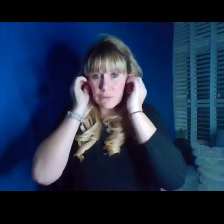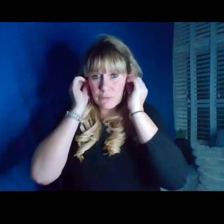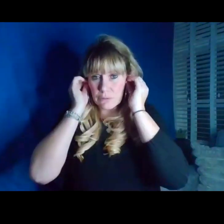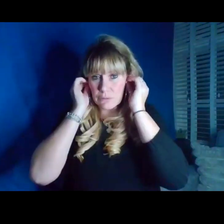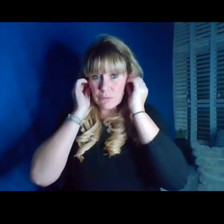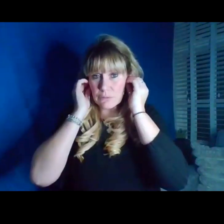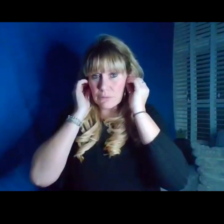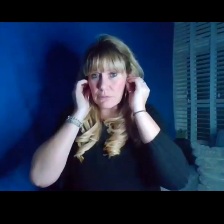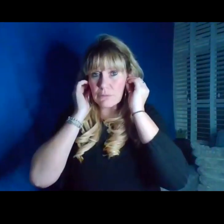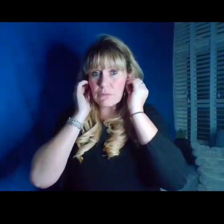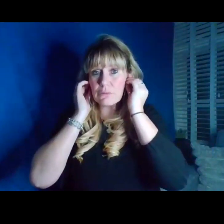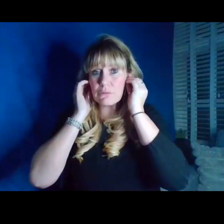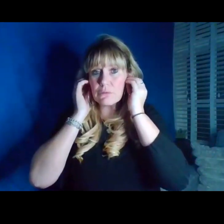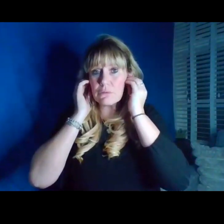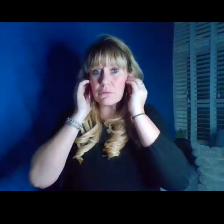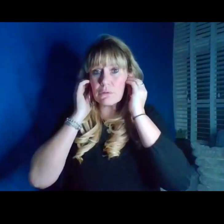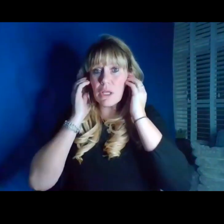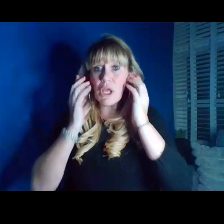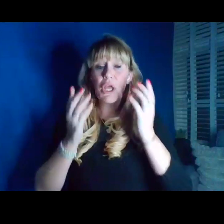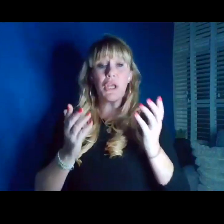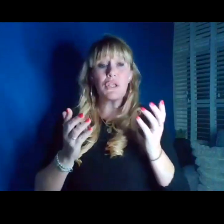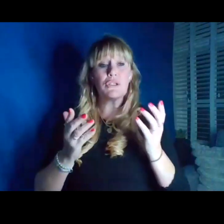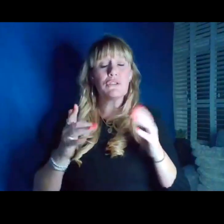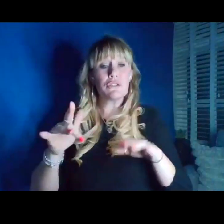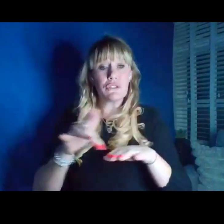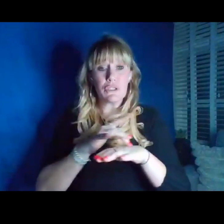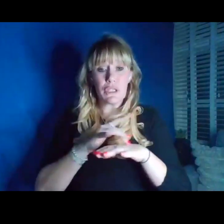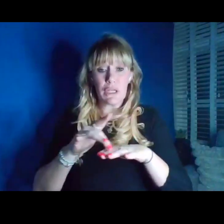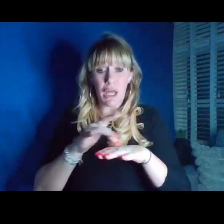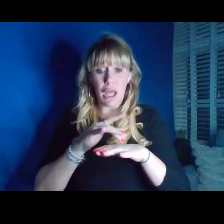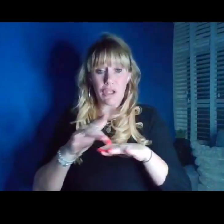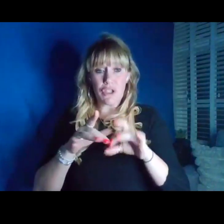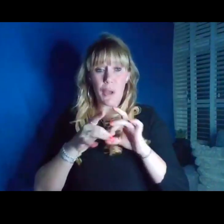dedicated to the late Roxana Stroe,